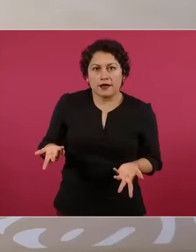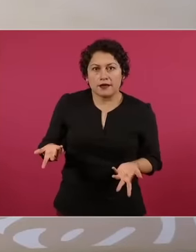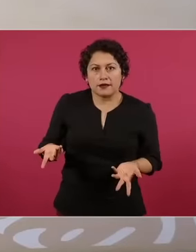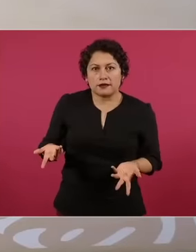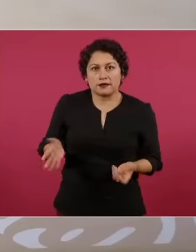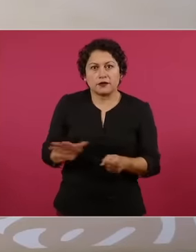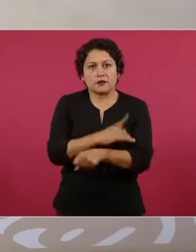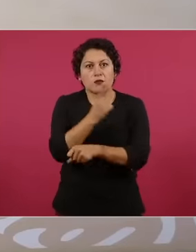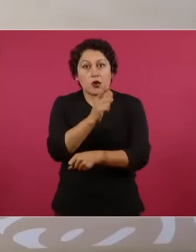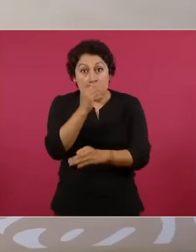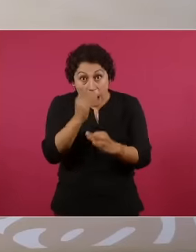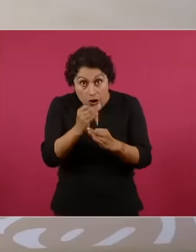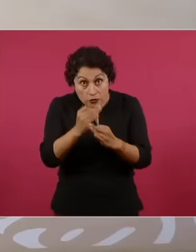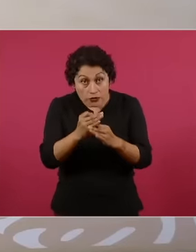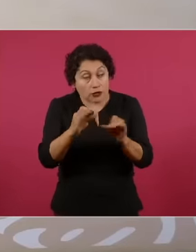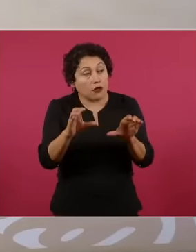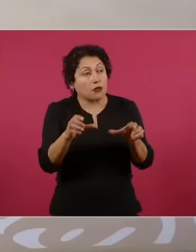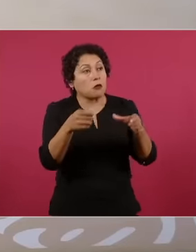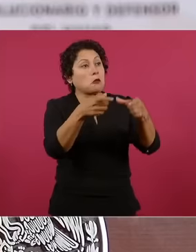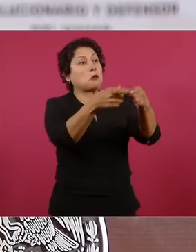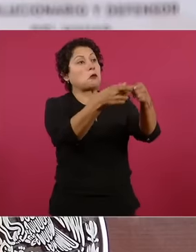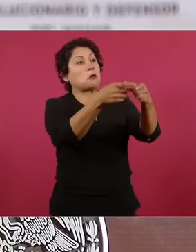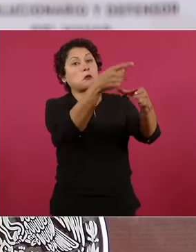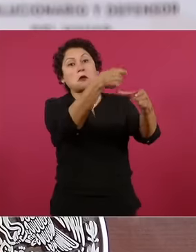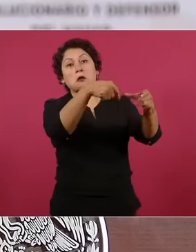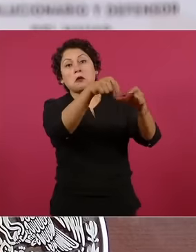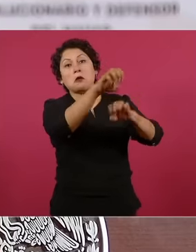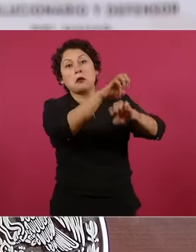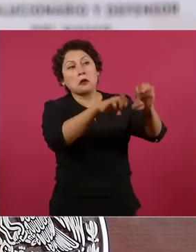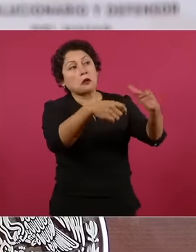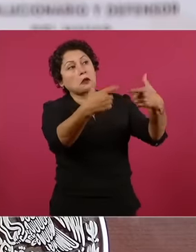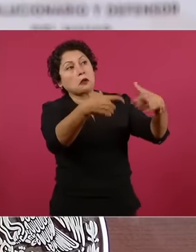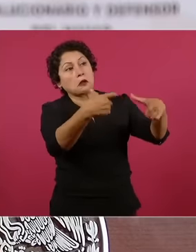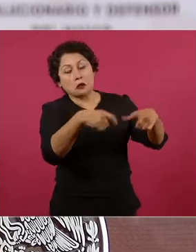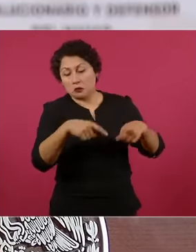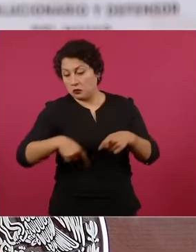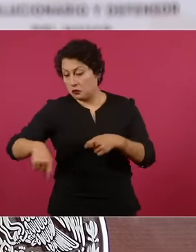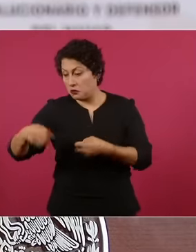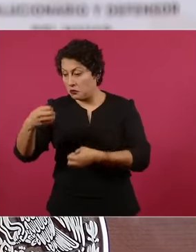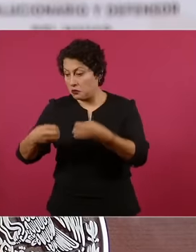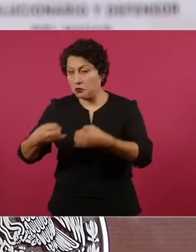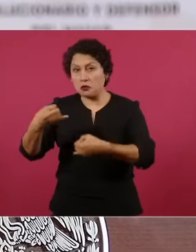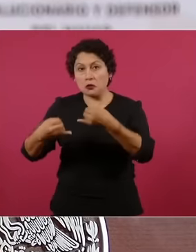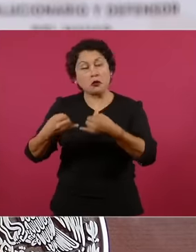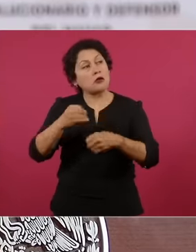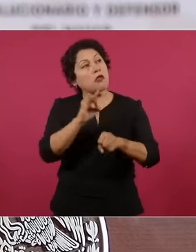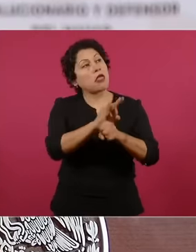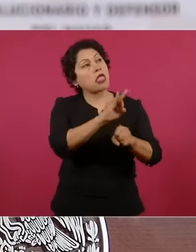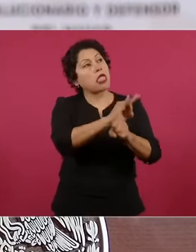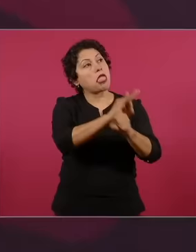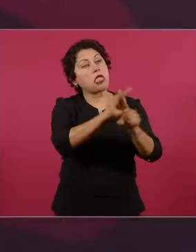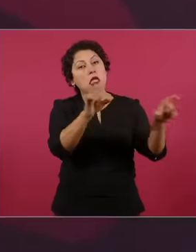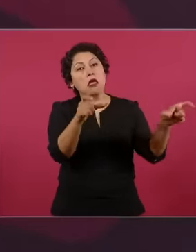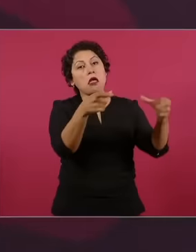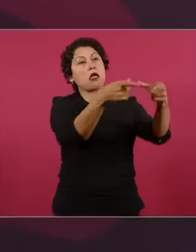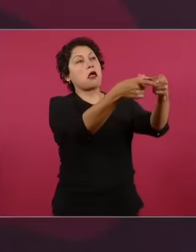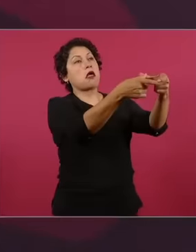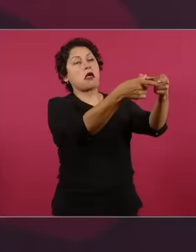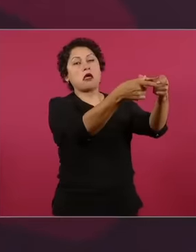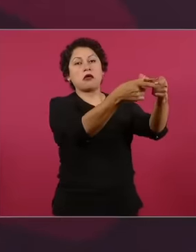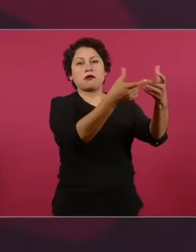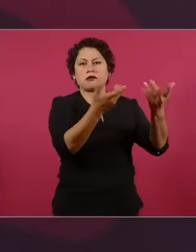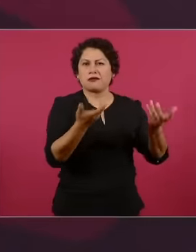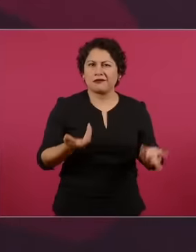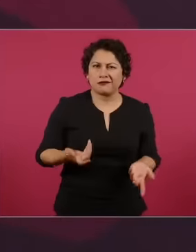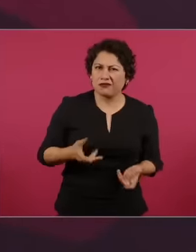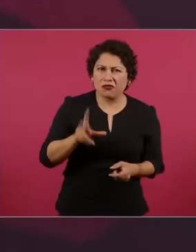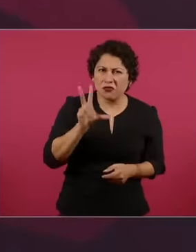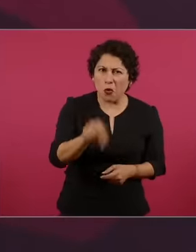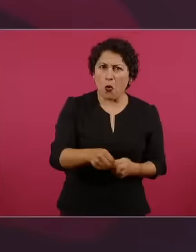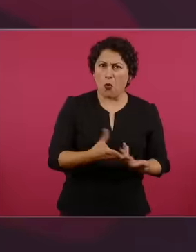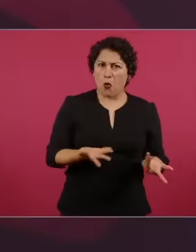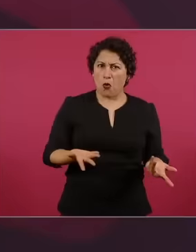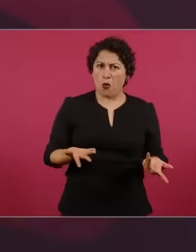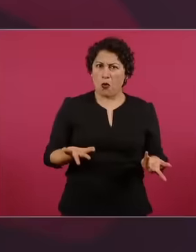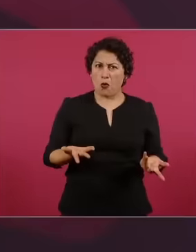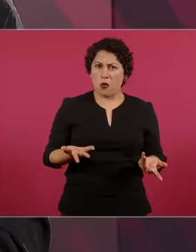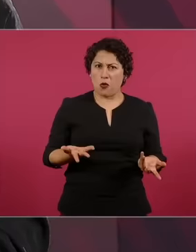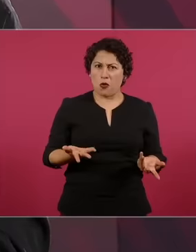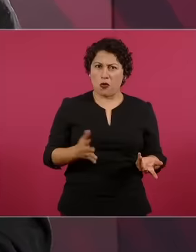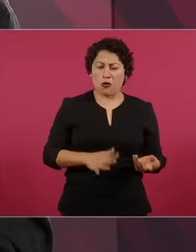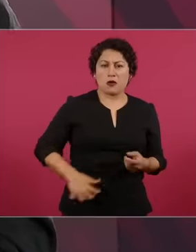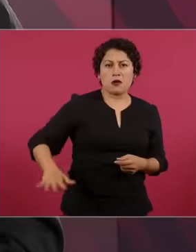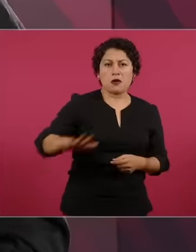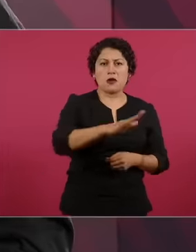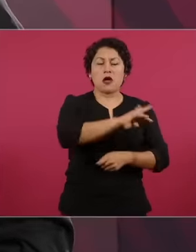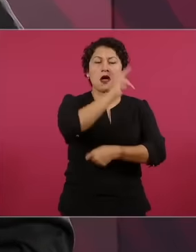elite that we live in an authentic state of law not a crooked state